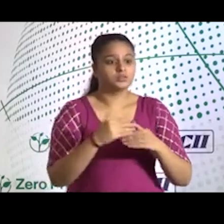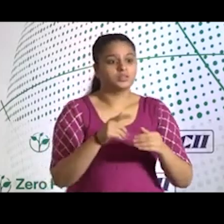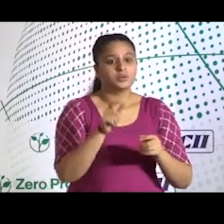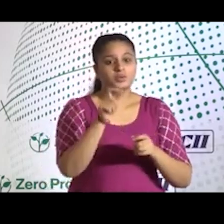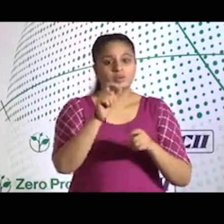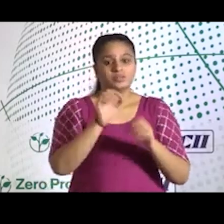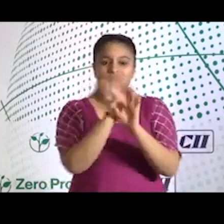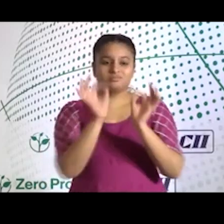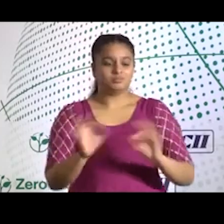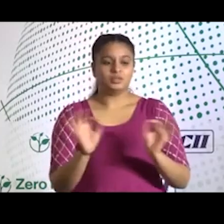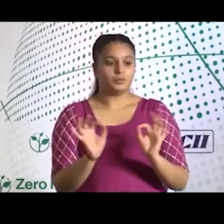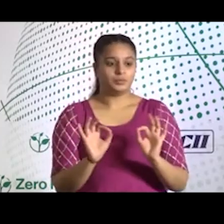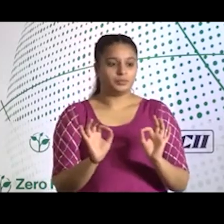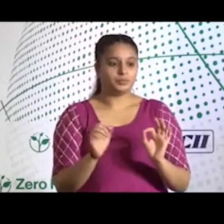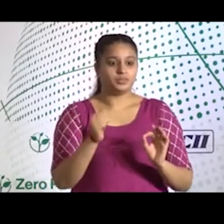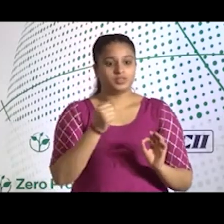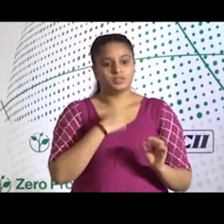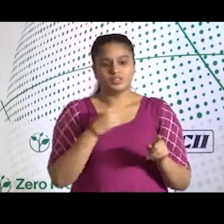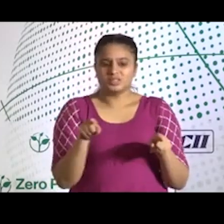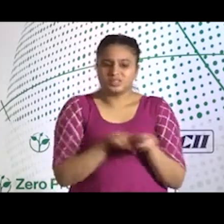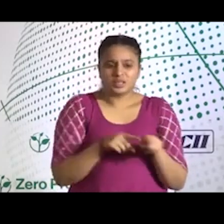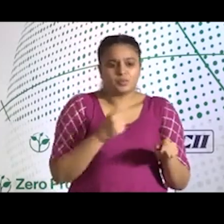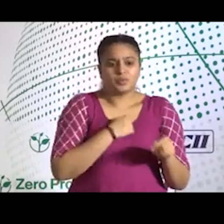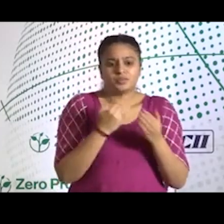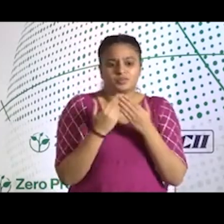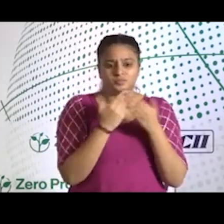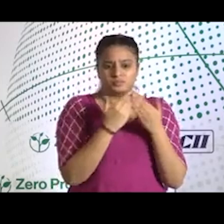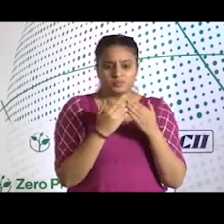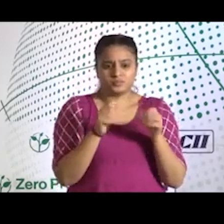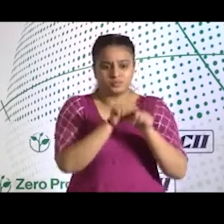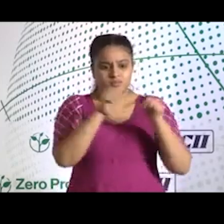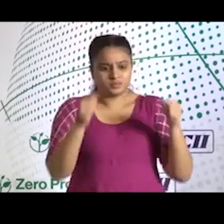So our education system, our transportation system,